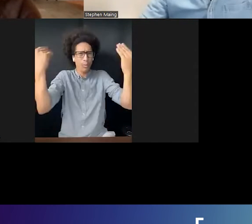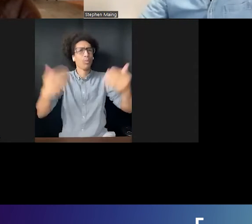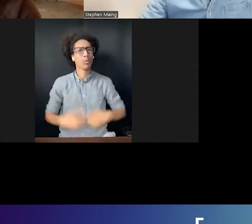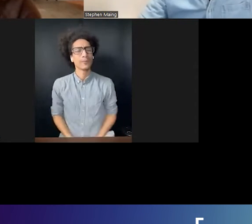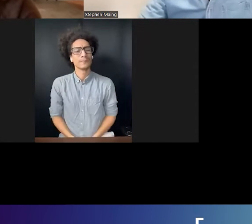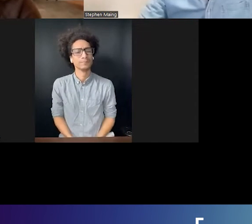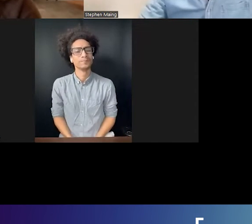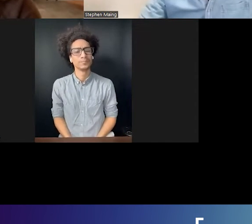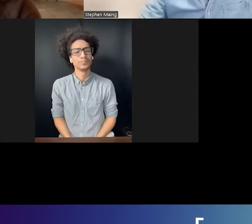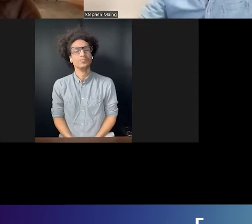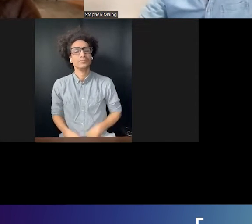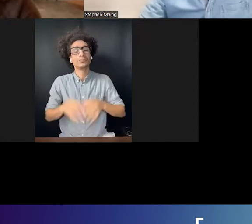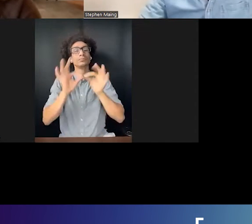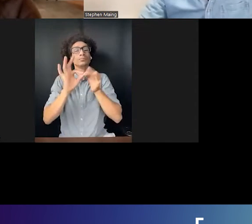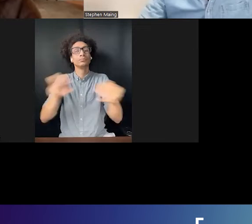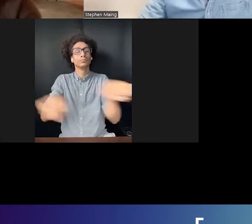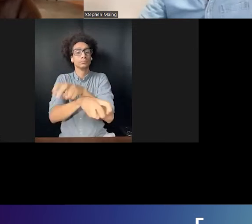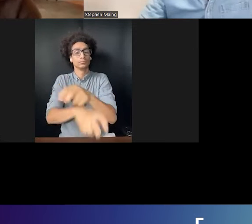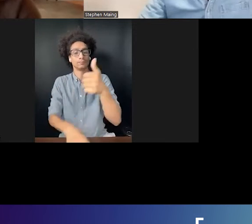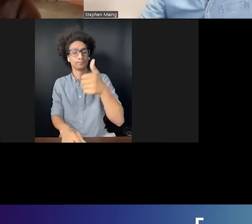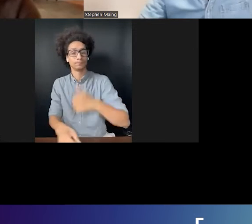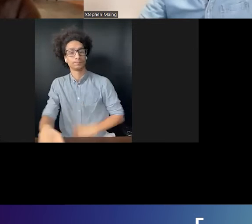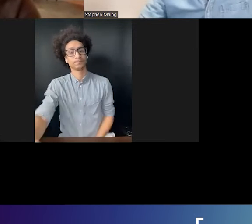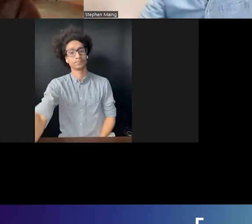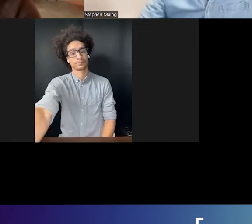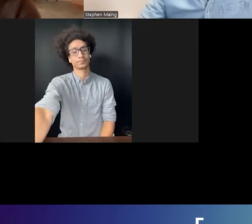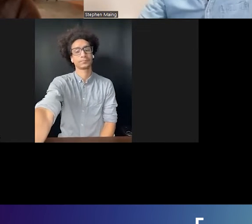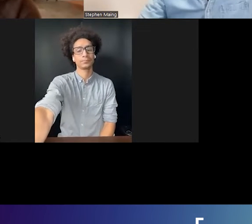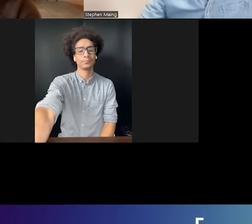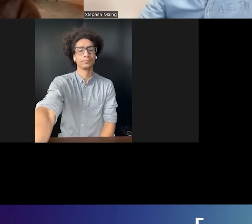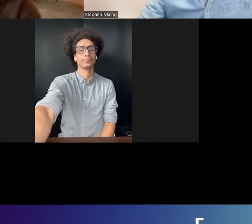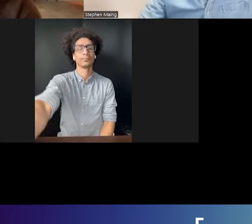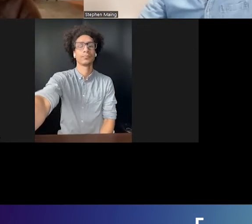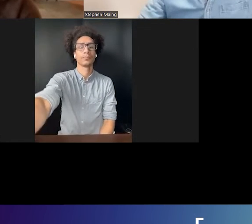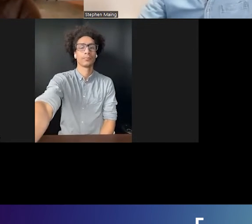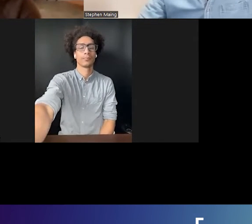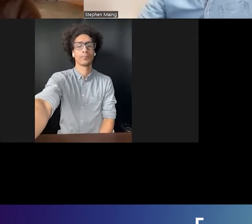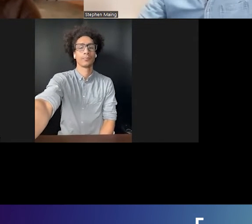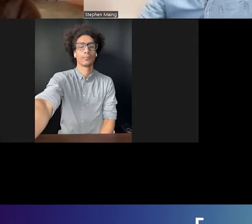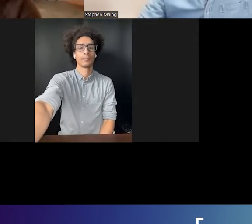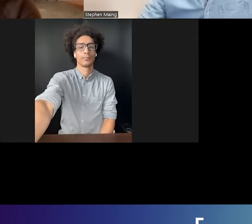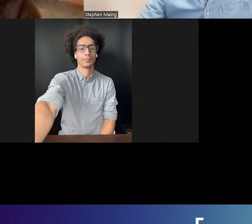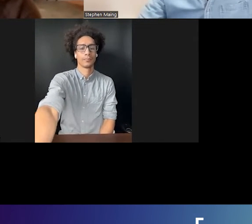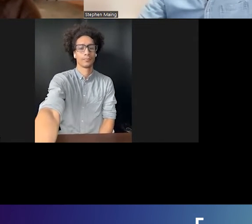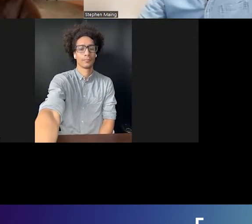I like the real, that's real initiative to reedit and include a scene of yourself exercising.